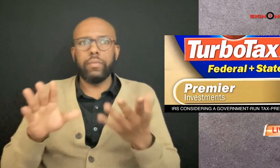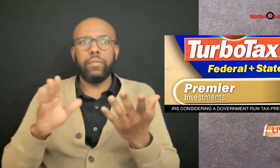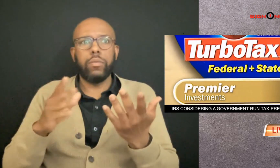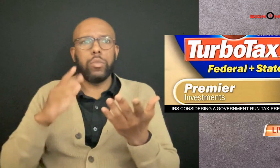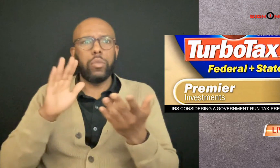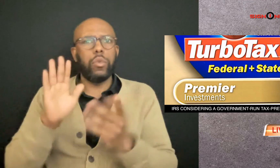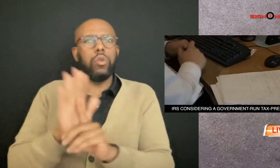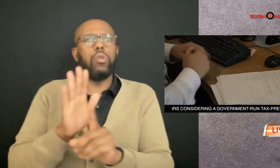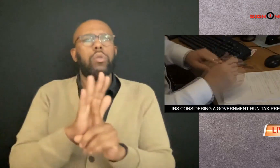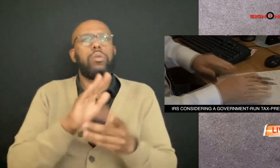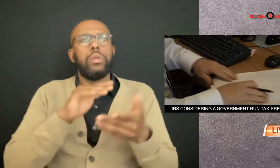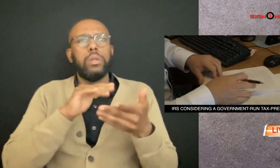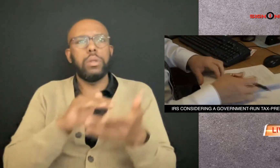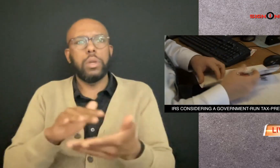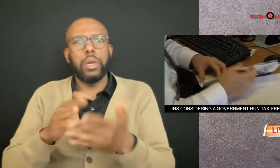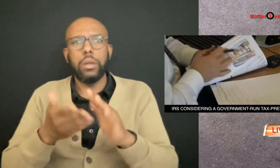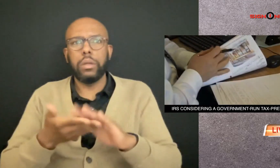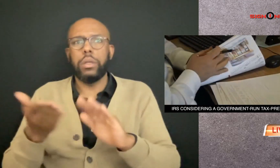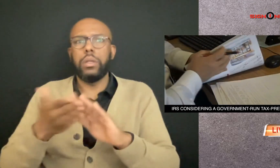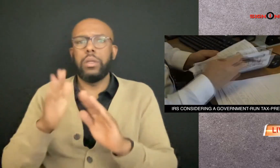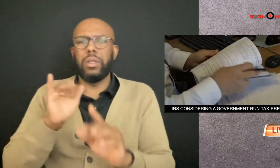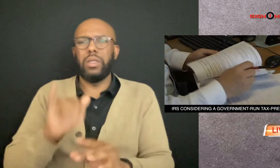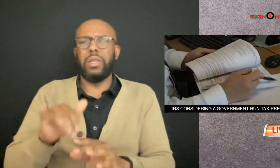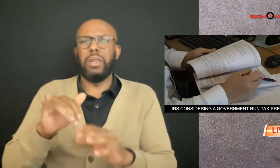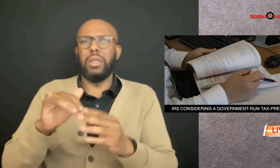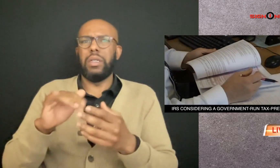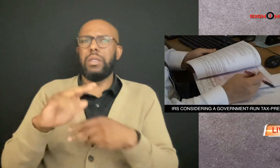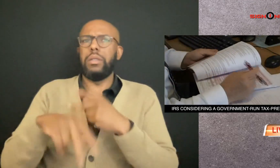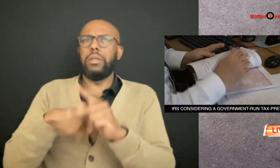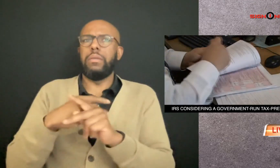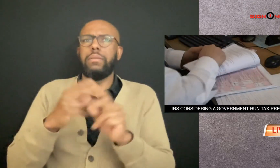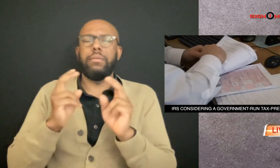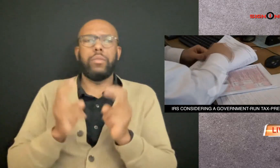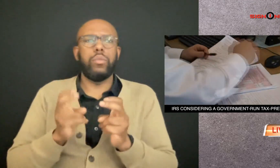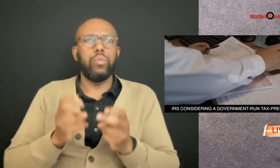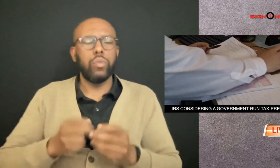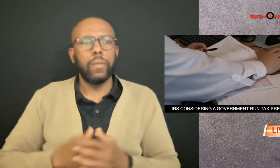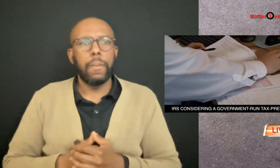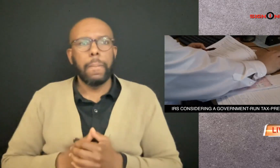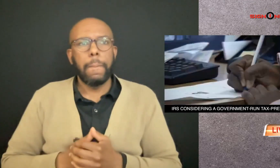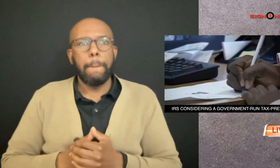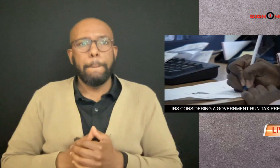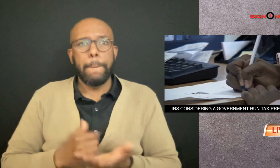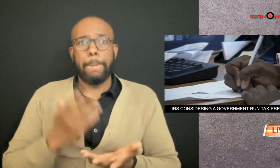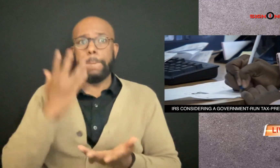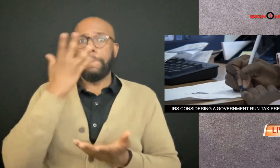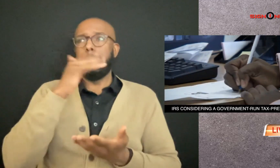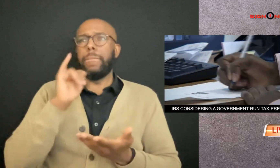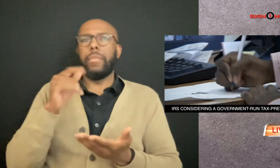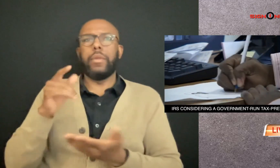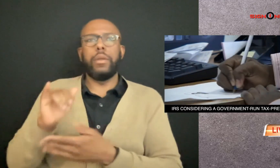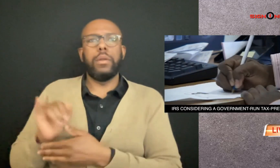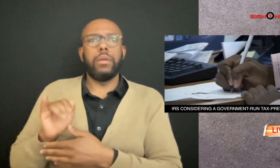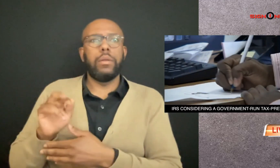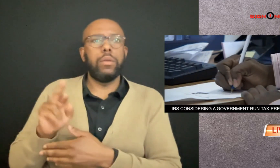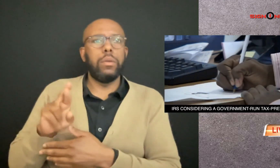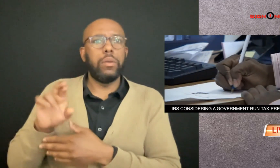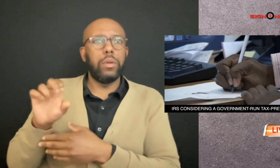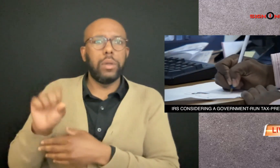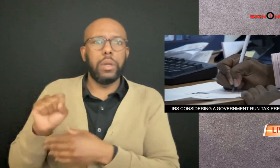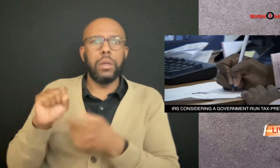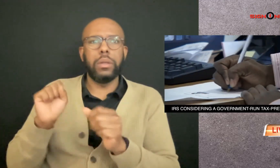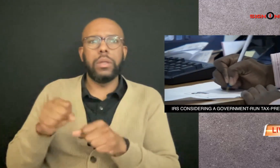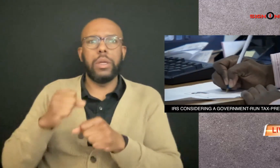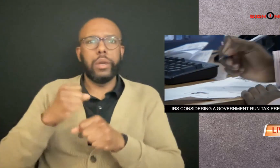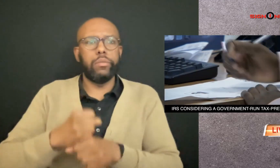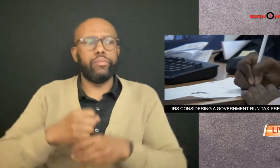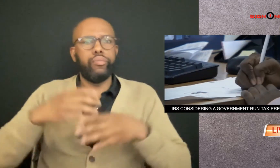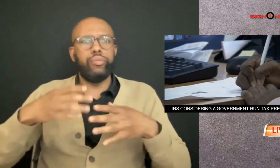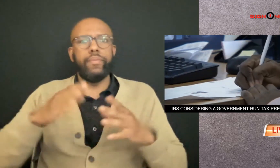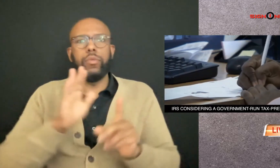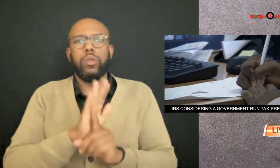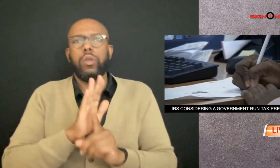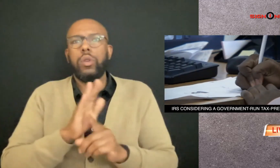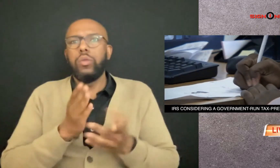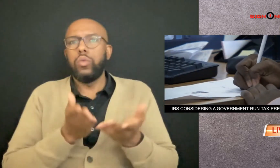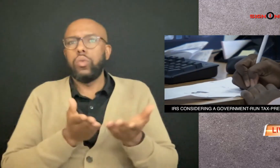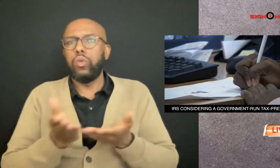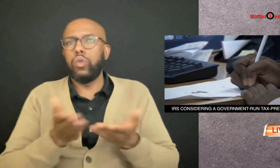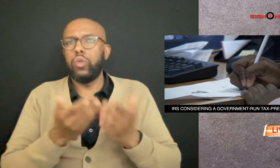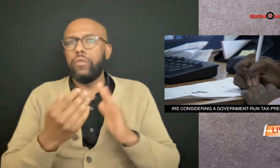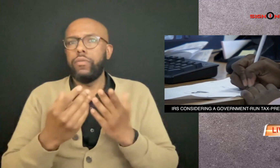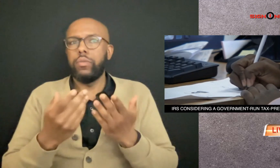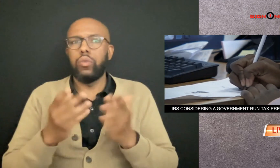on the issue it looked at whether the IRS could create